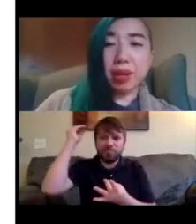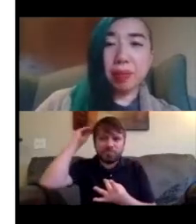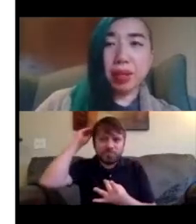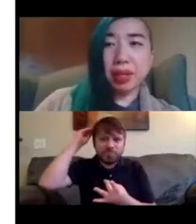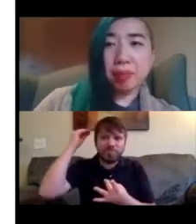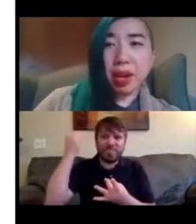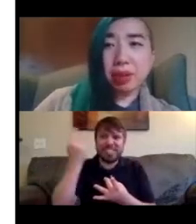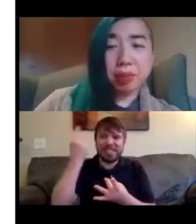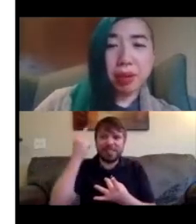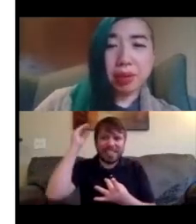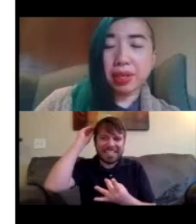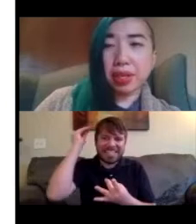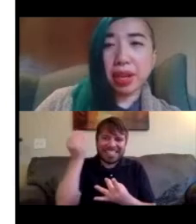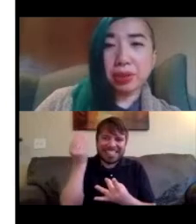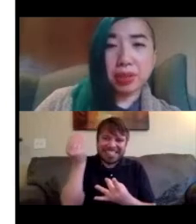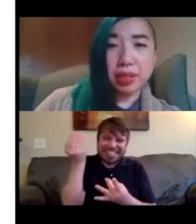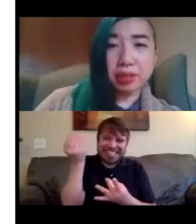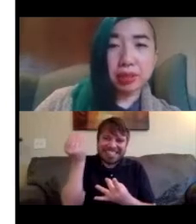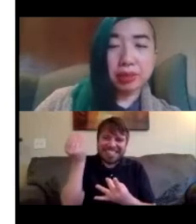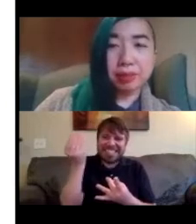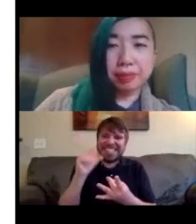and think about how you might want to engage with it. Ok.